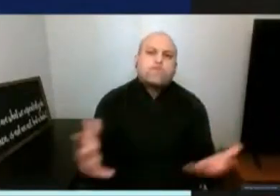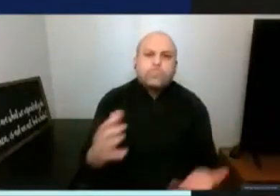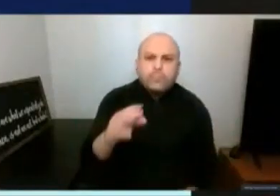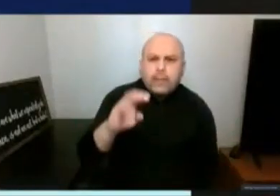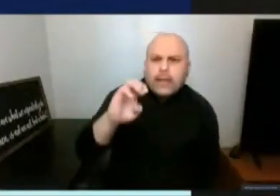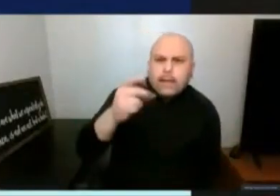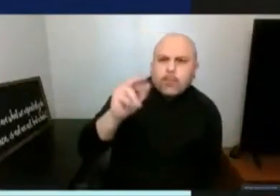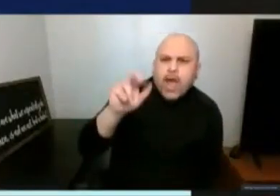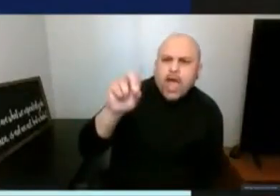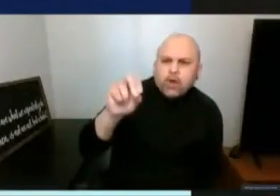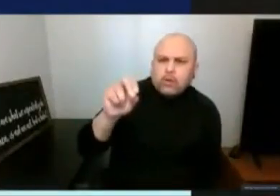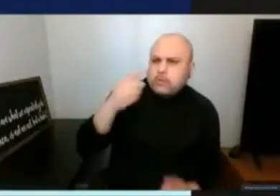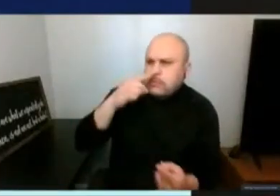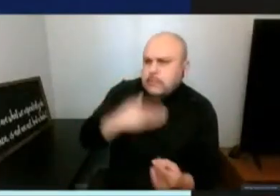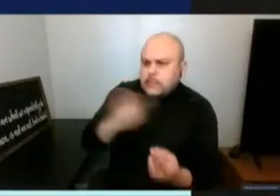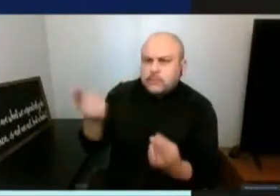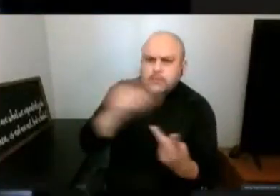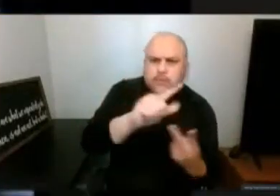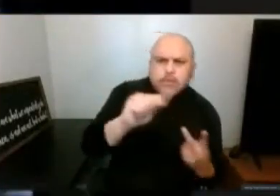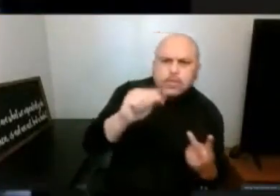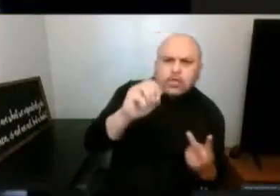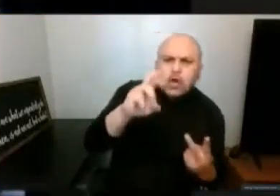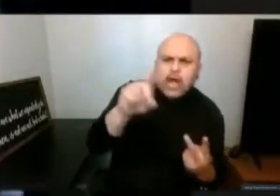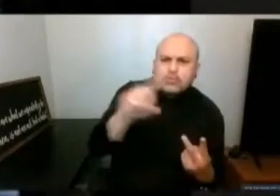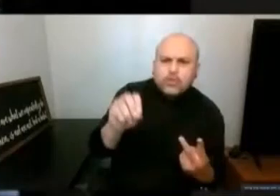Andy Imparato: Thank you, Madam Chair.